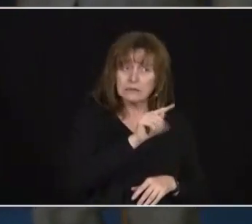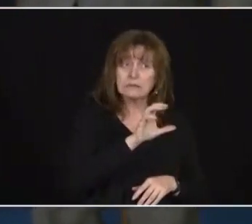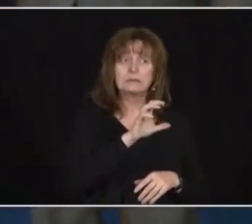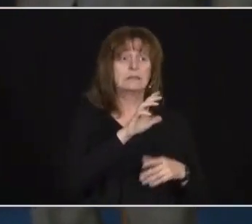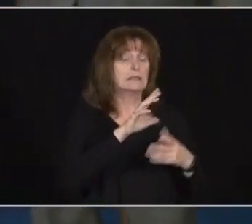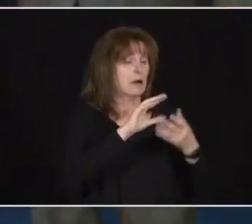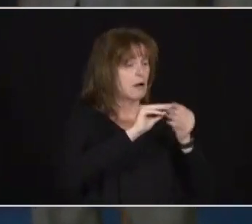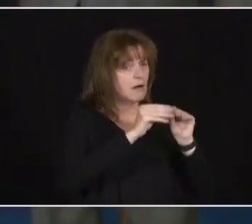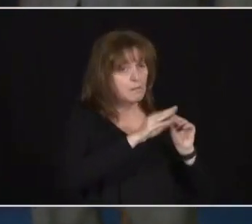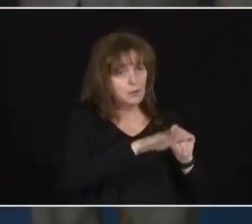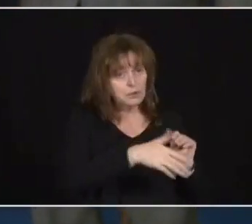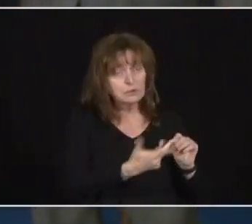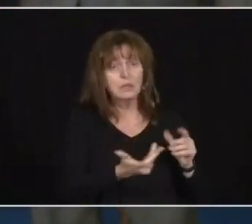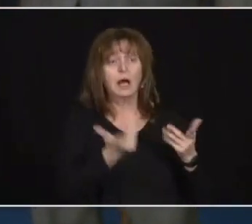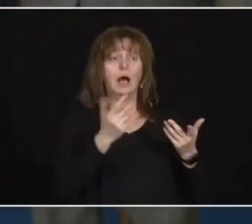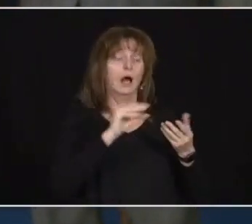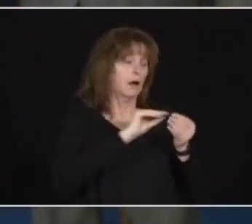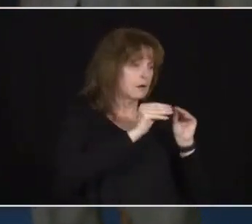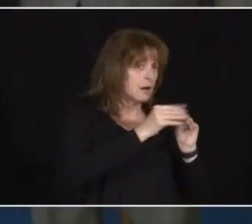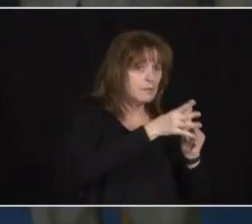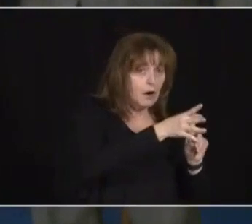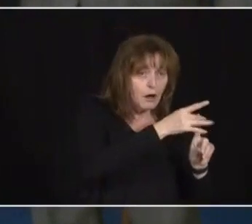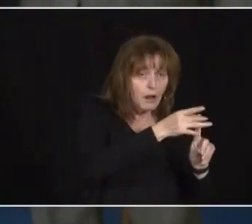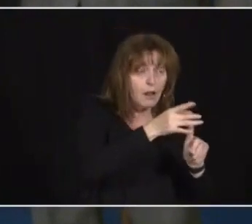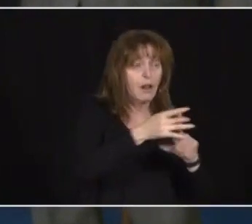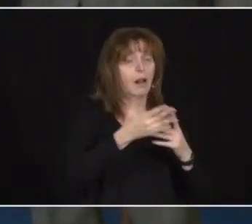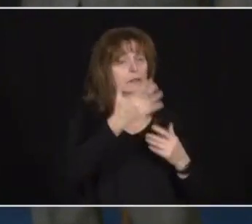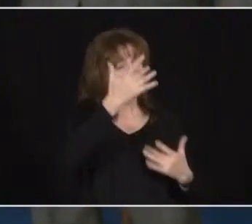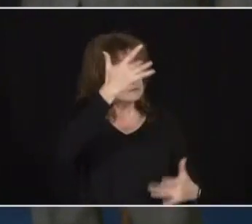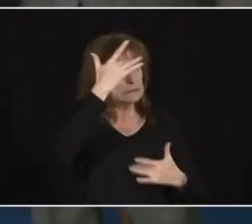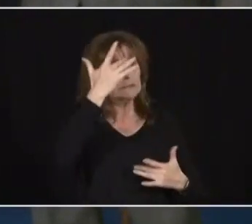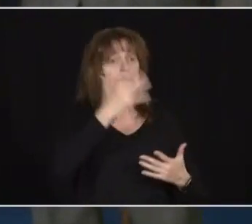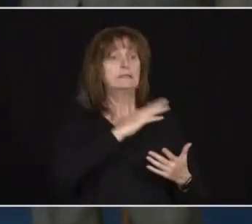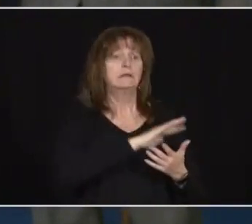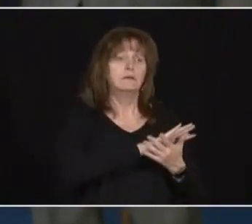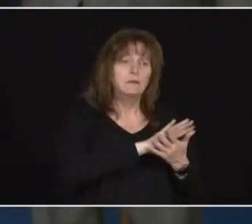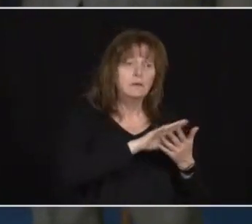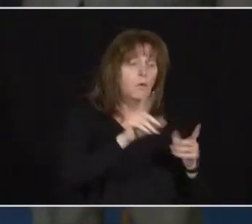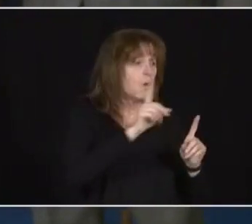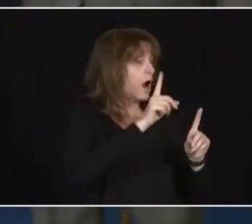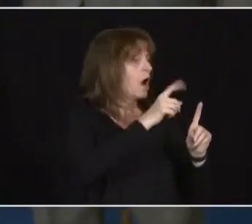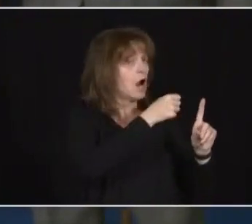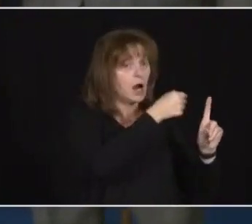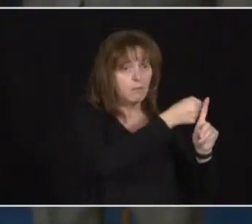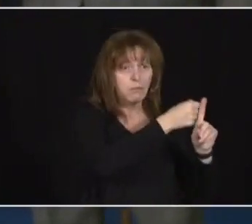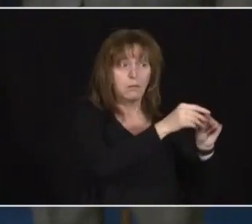have seen a resolution in cases. But similar information pertaining to retirement homes isn't published.